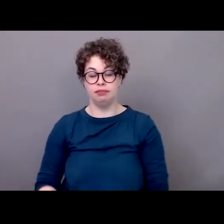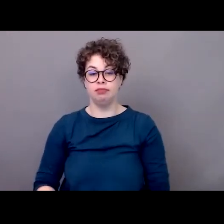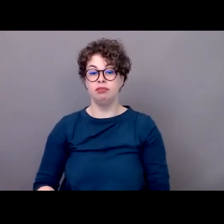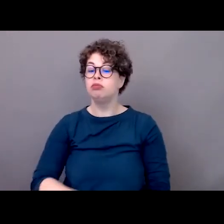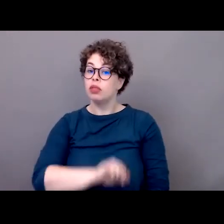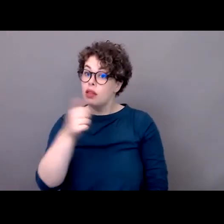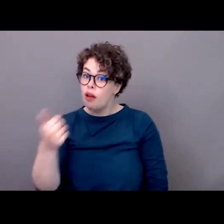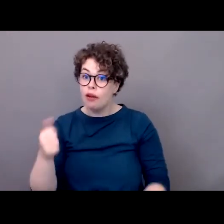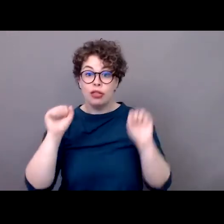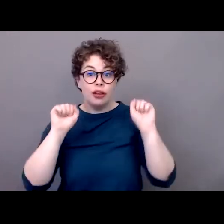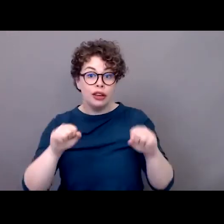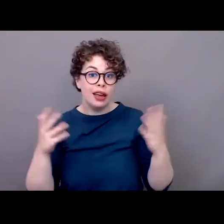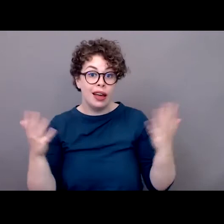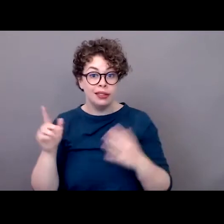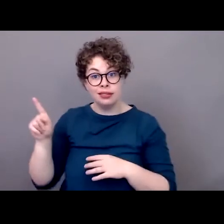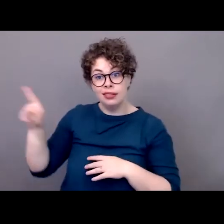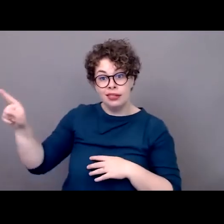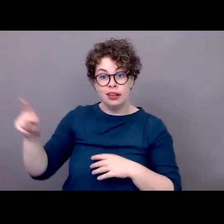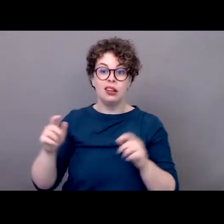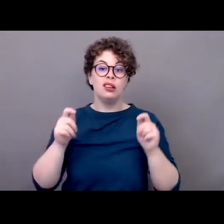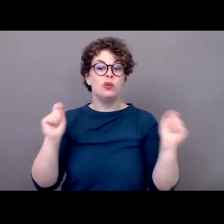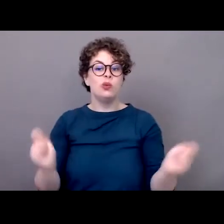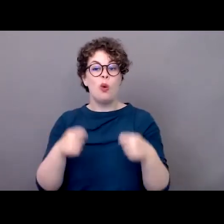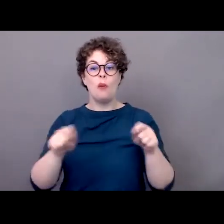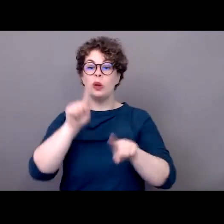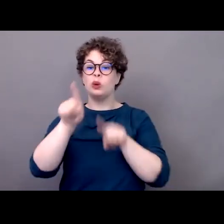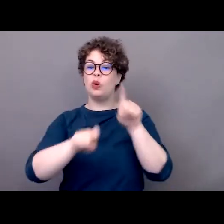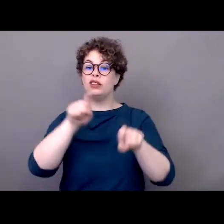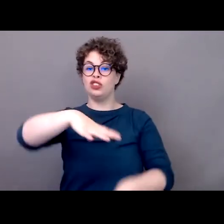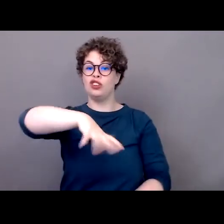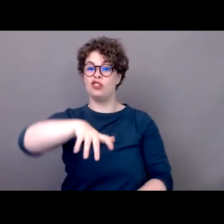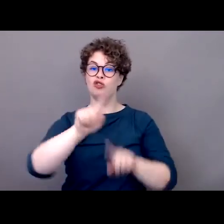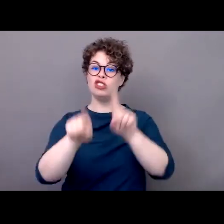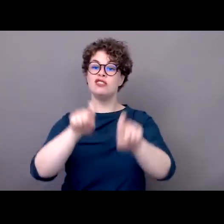questions are short but used widely for certain things like the demographic and health surveys,